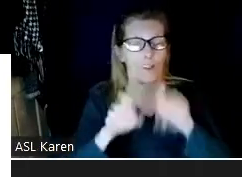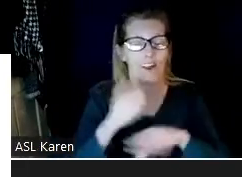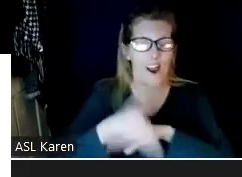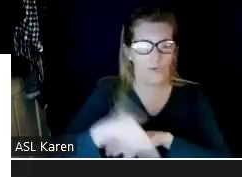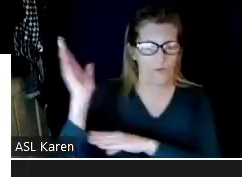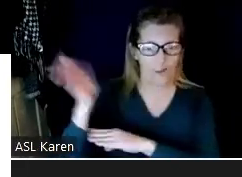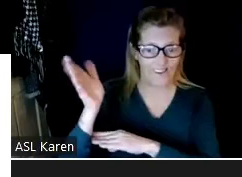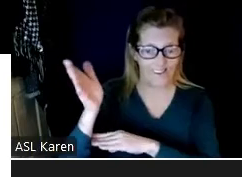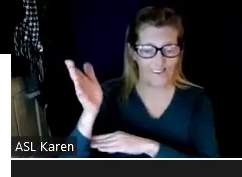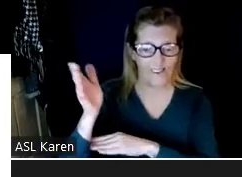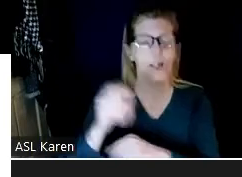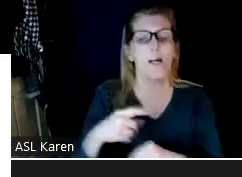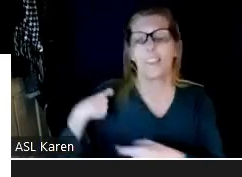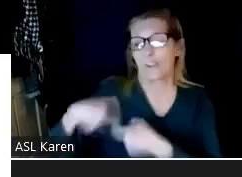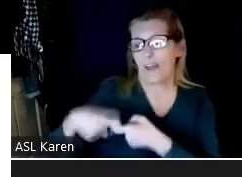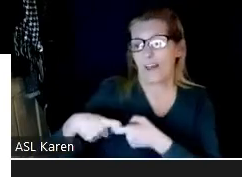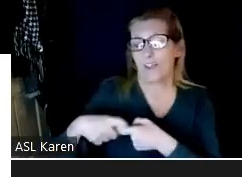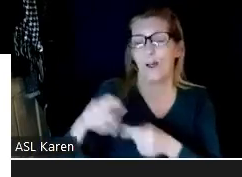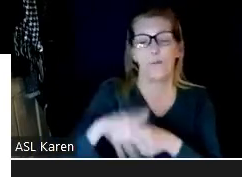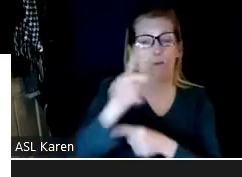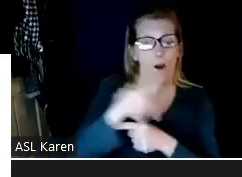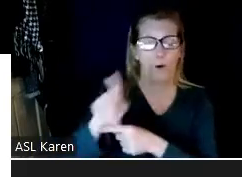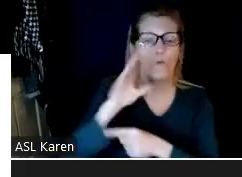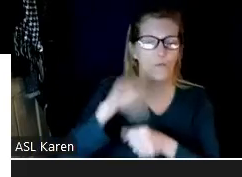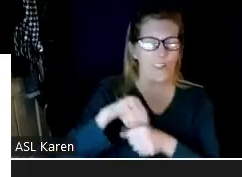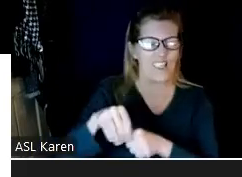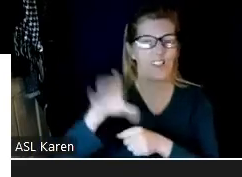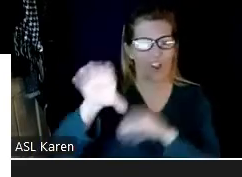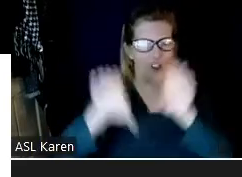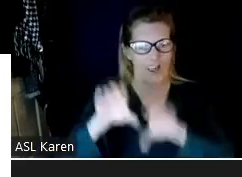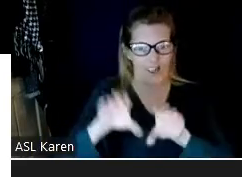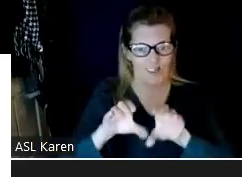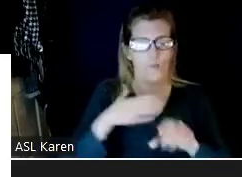15:04:05 The Spanish version of the PowerPoint will be in the chat for you to download.